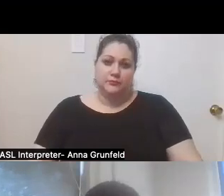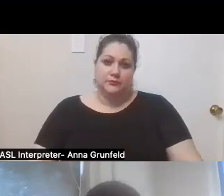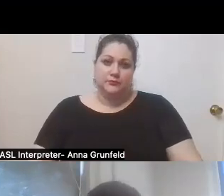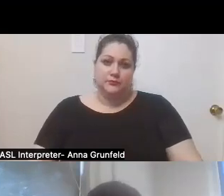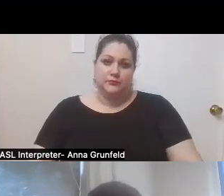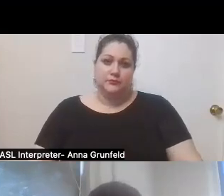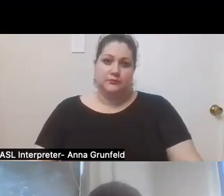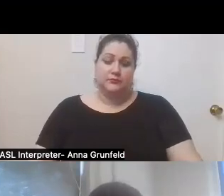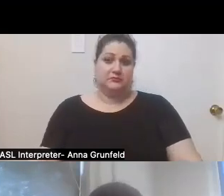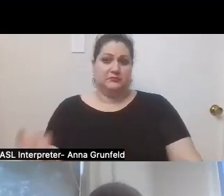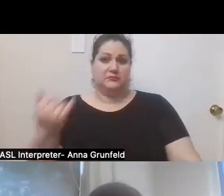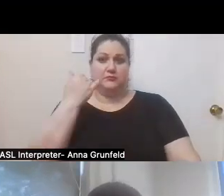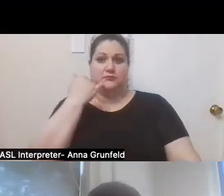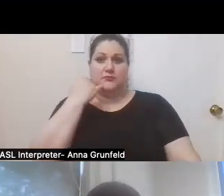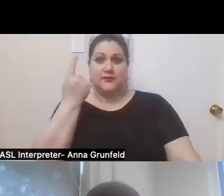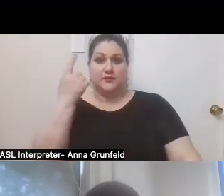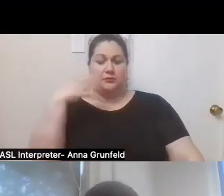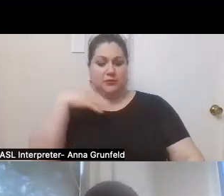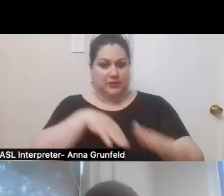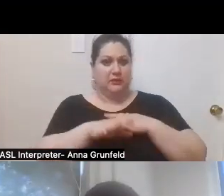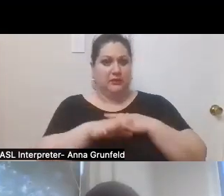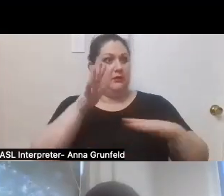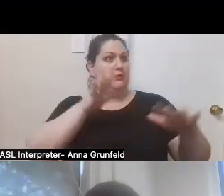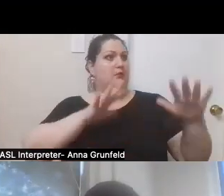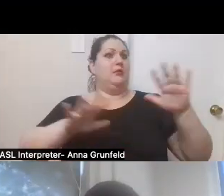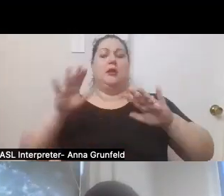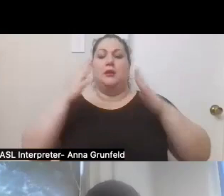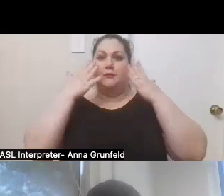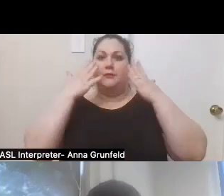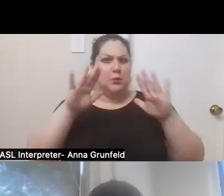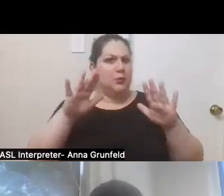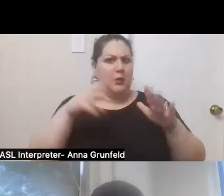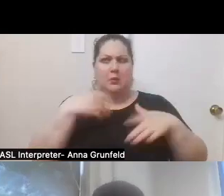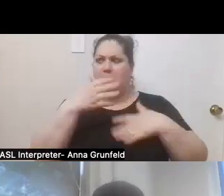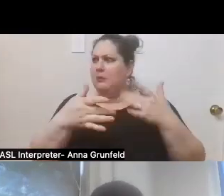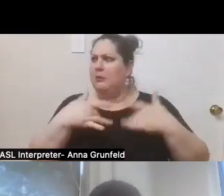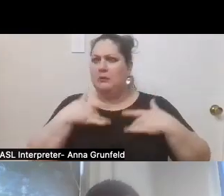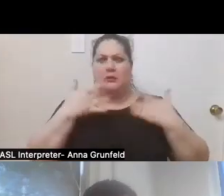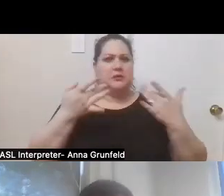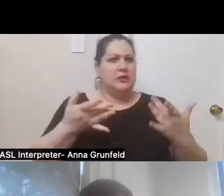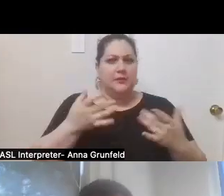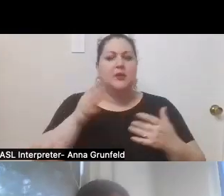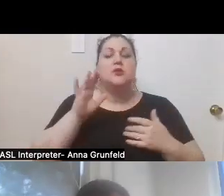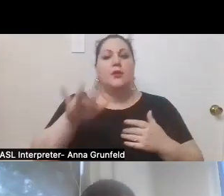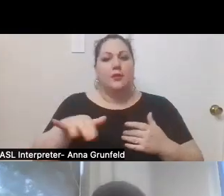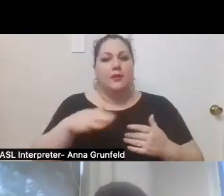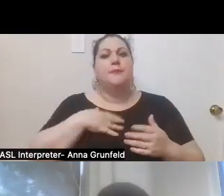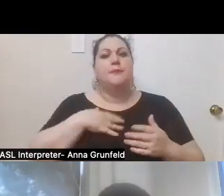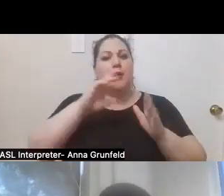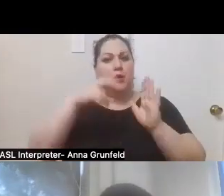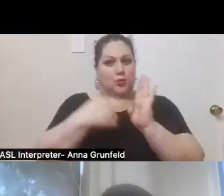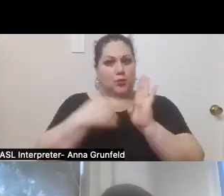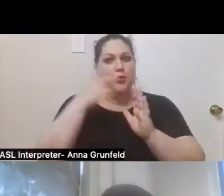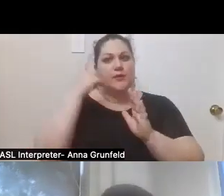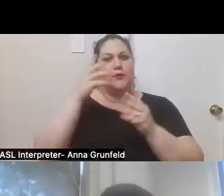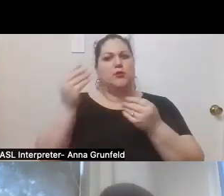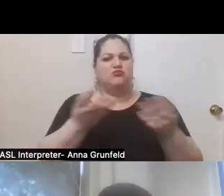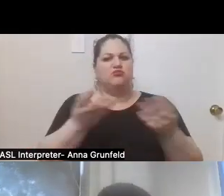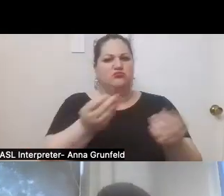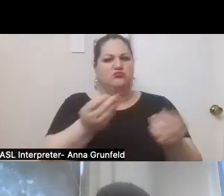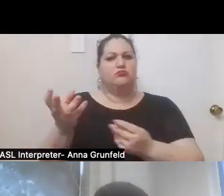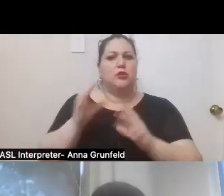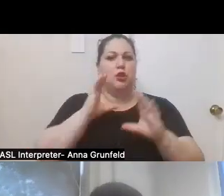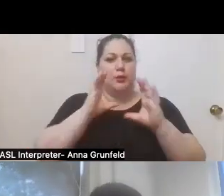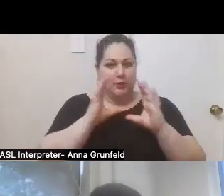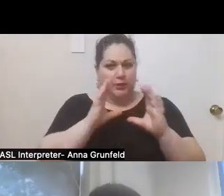And my role was there was to provide that bridge that communication between all the